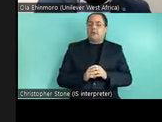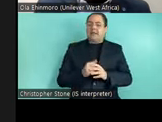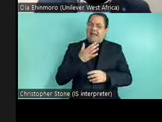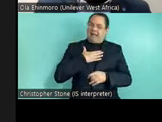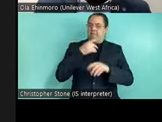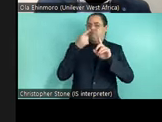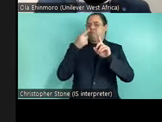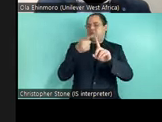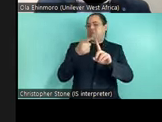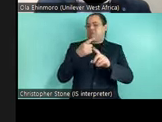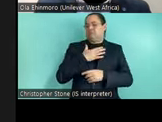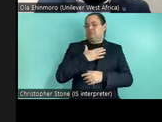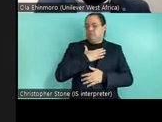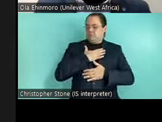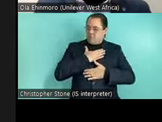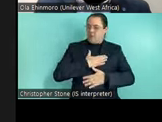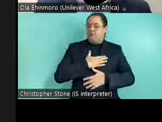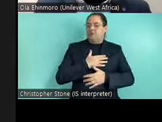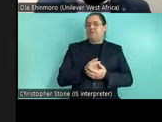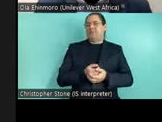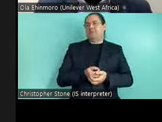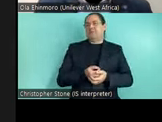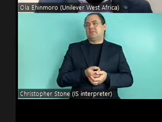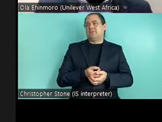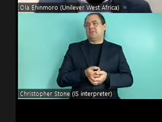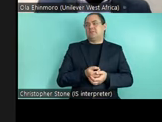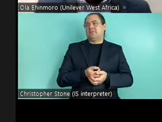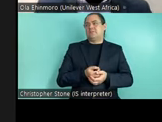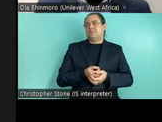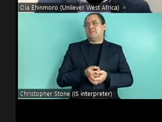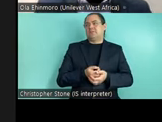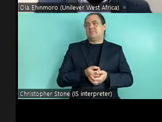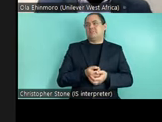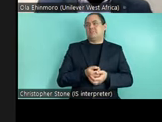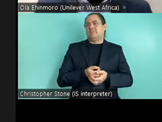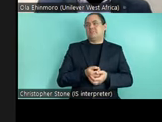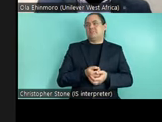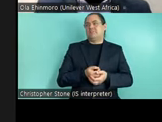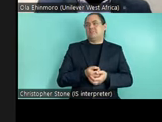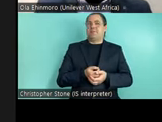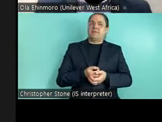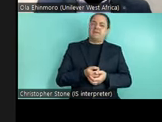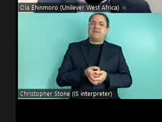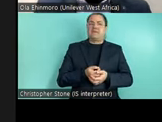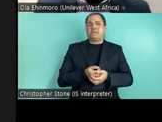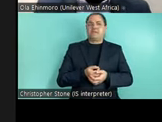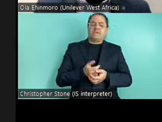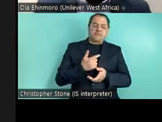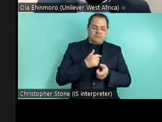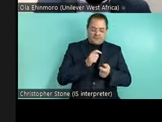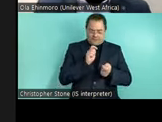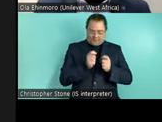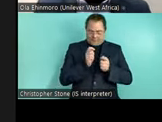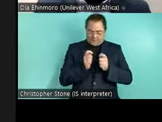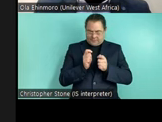of, you know, accommodation I feel like for people with disability and our workplace,